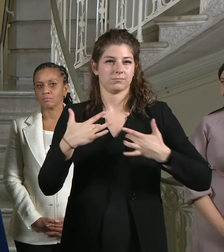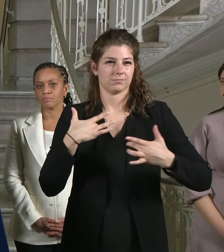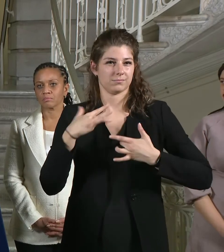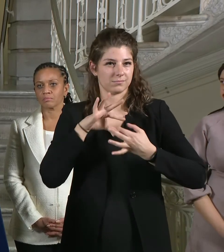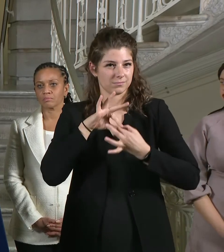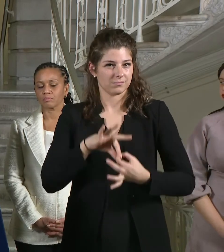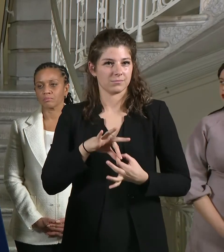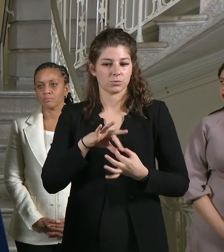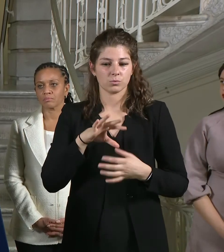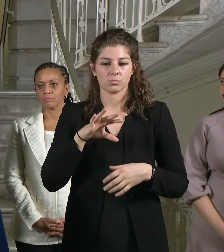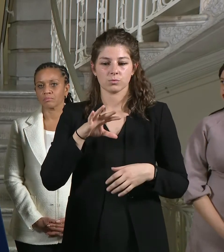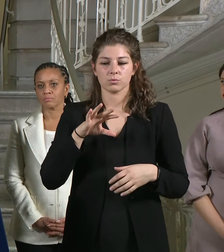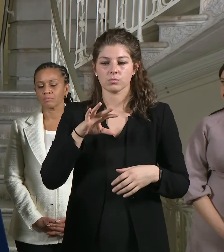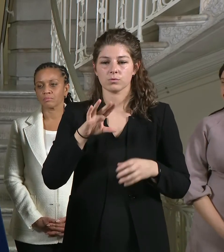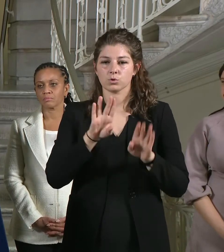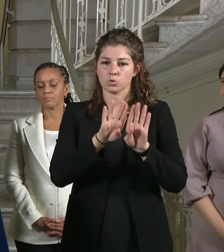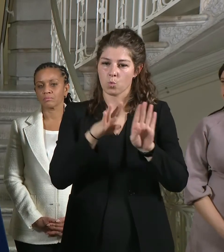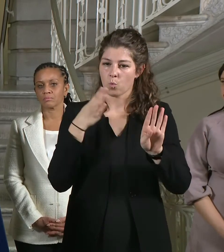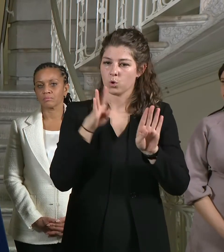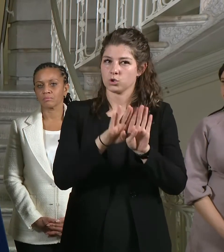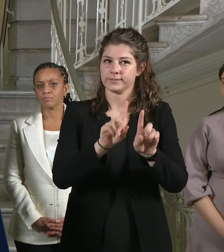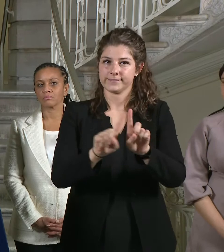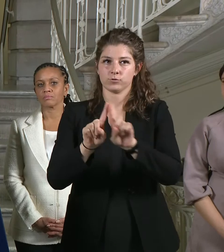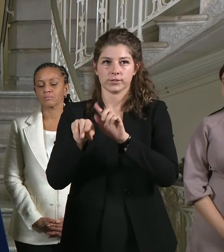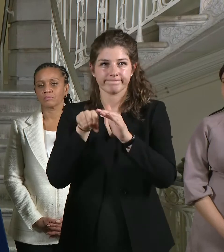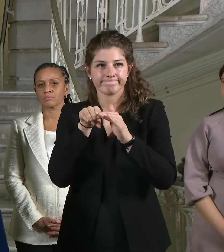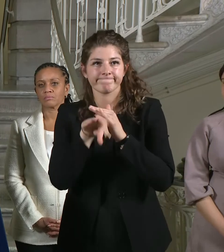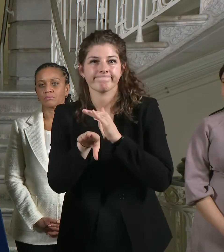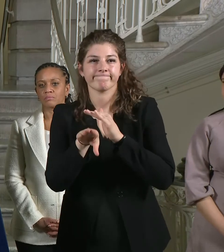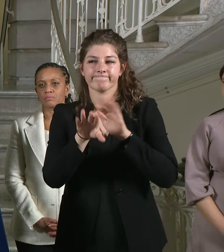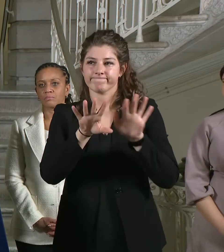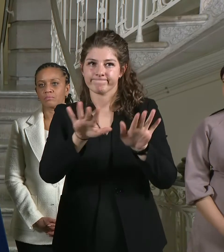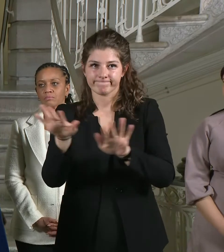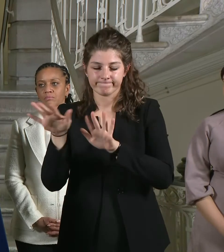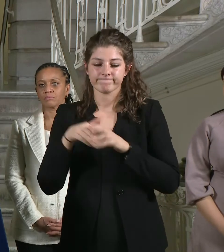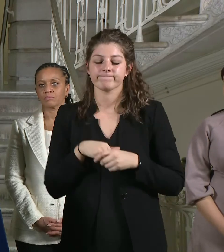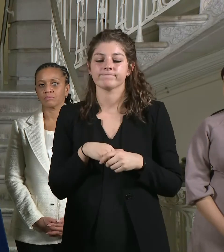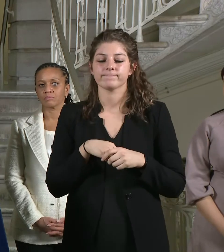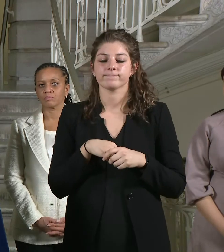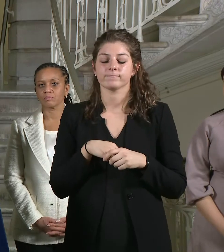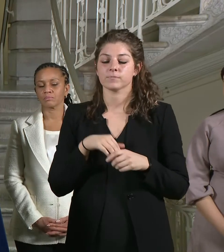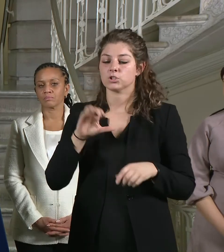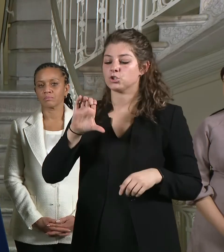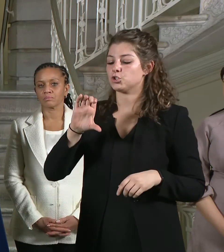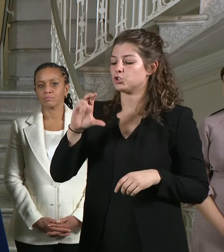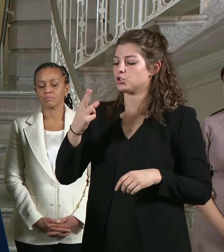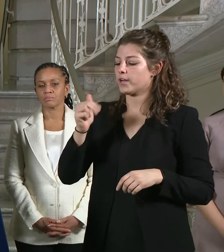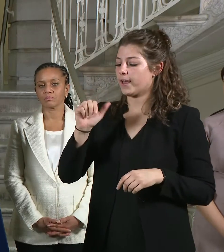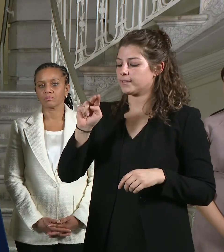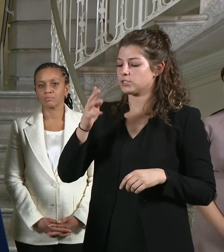HEARD A UNIFORM CAN EARNED AROUND